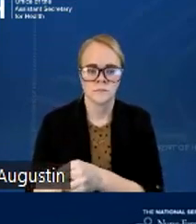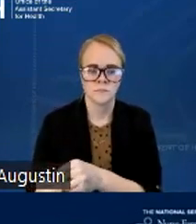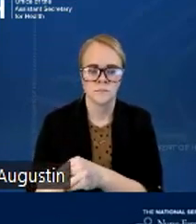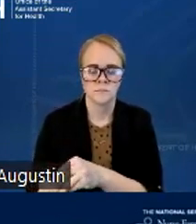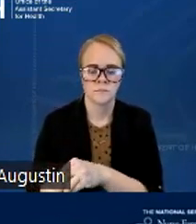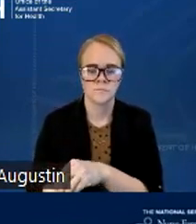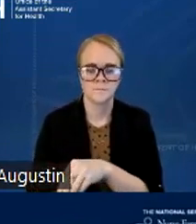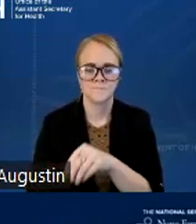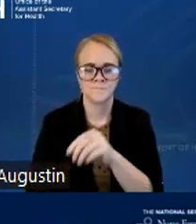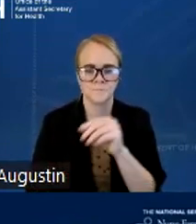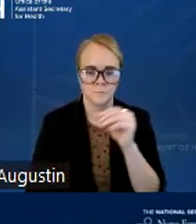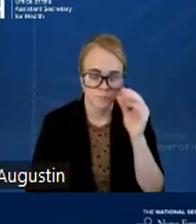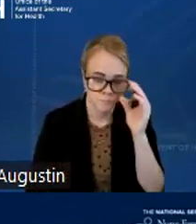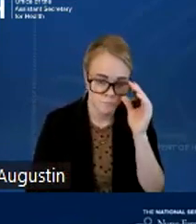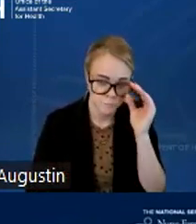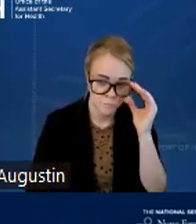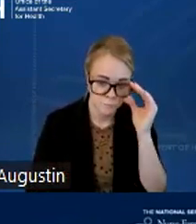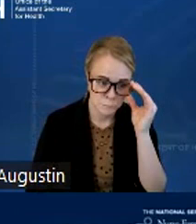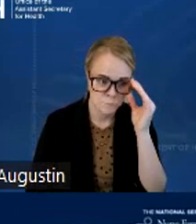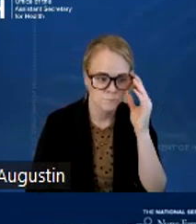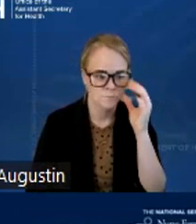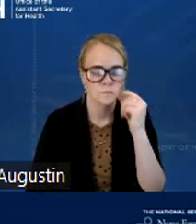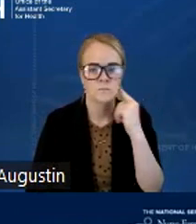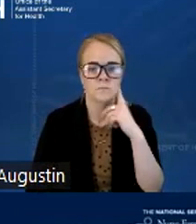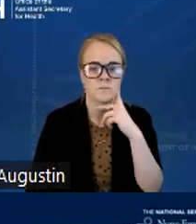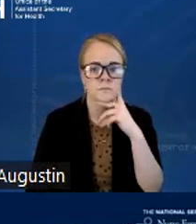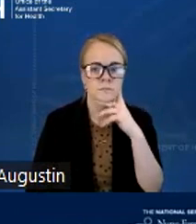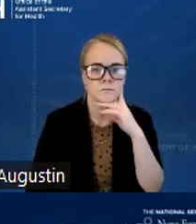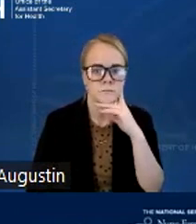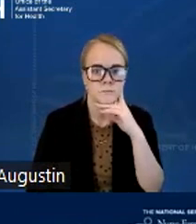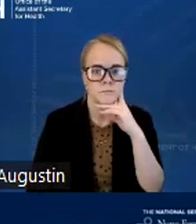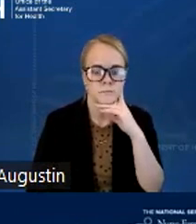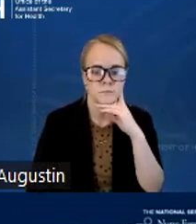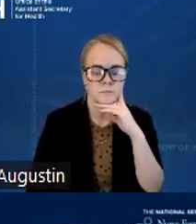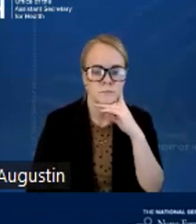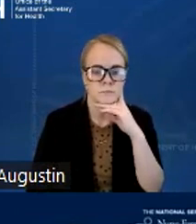That is an option. I have mentioned it to a few of our participants.